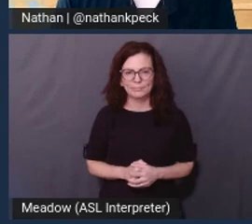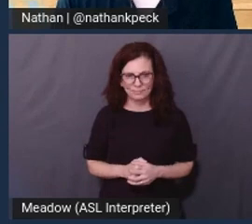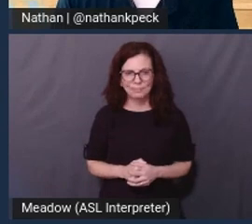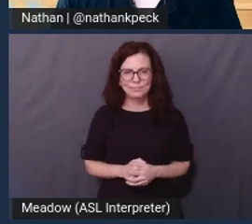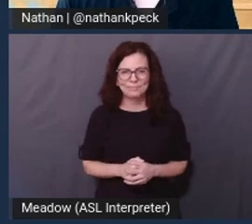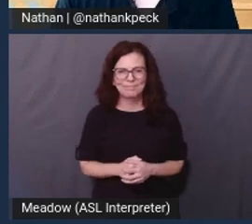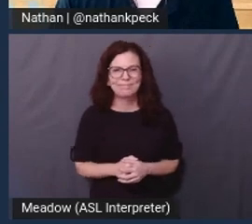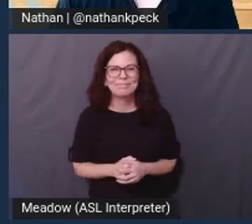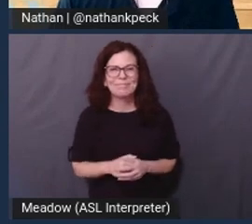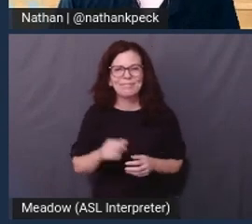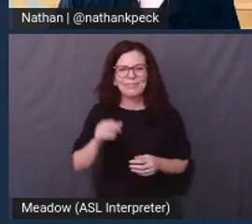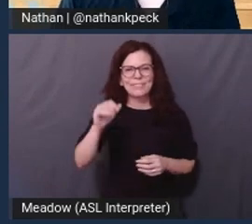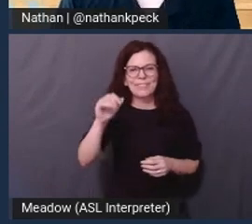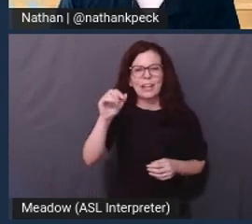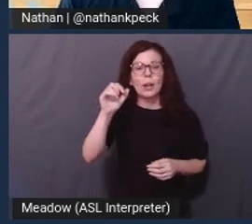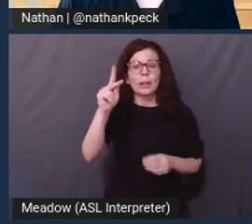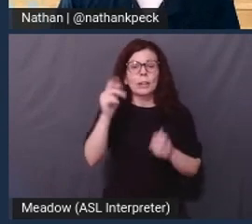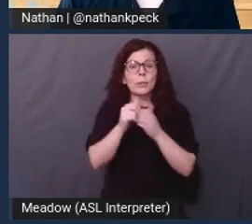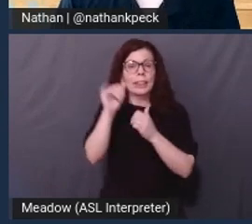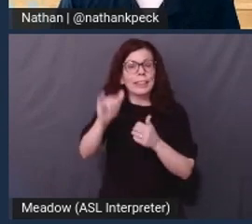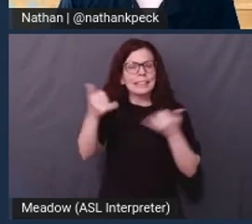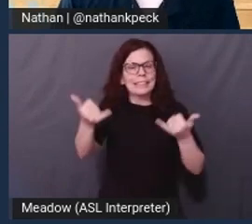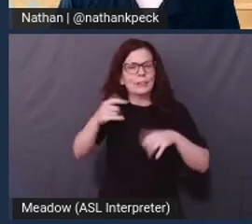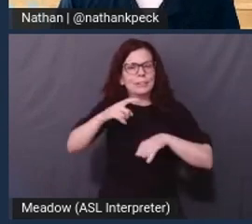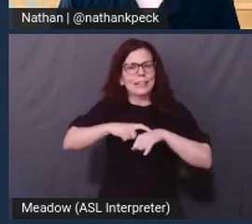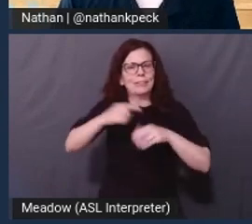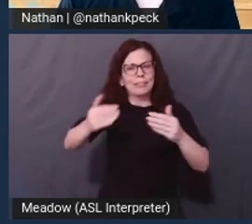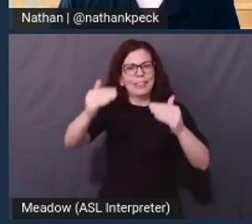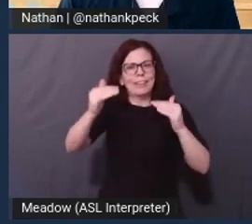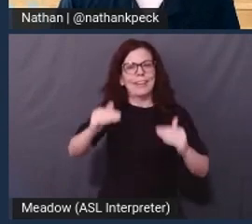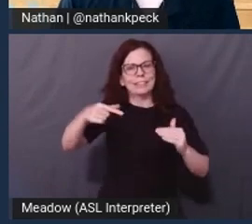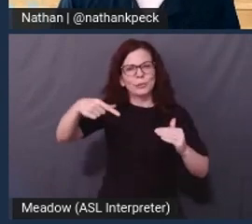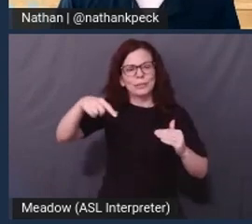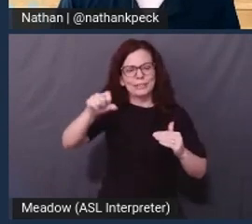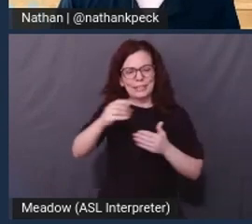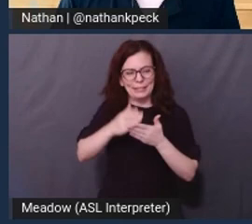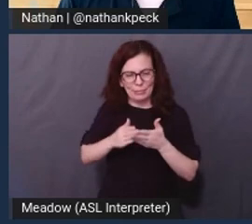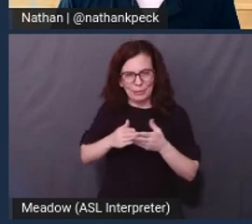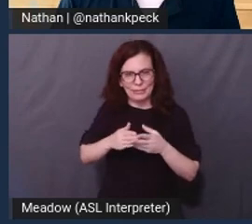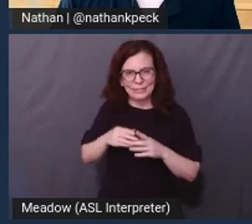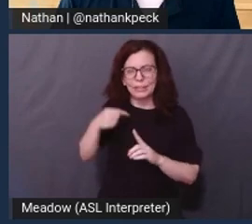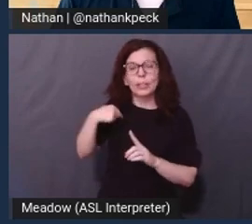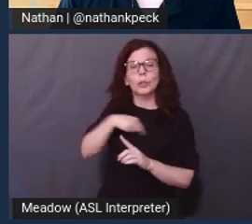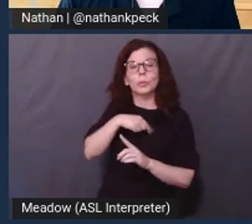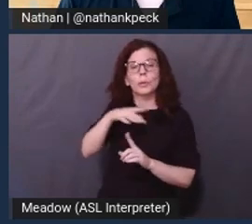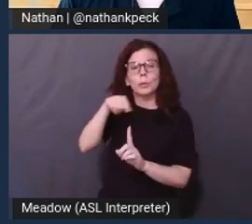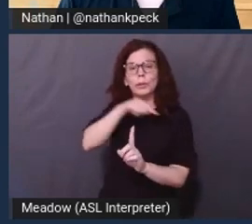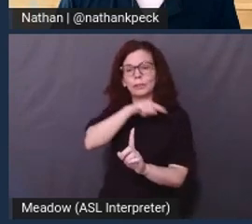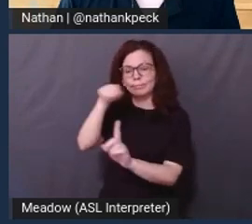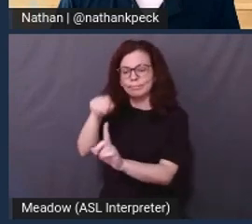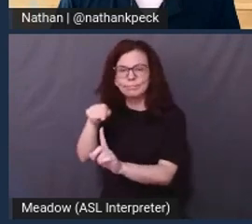Okay, so with that, as I move on to our next QuickSight segment, where we're gonna be back in a few seconds,